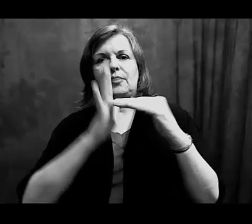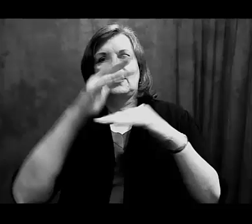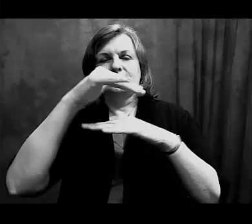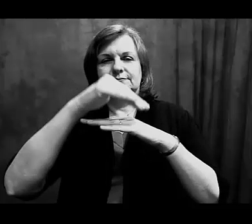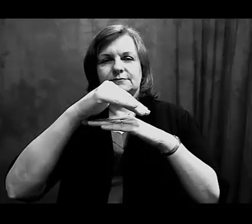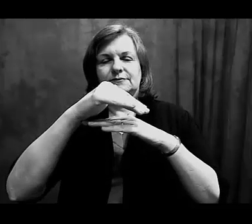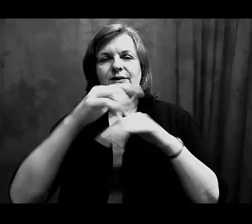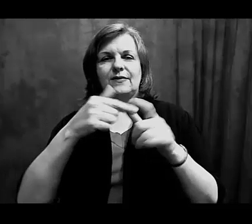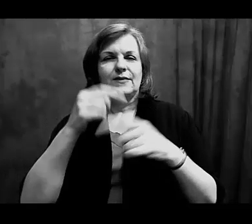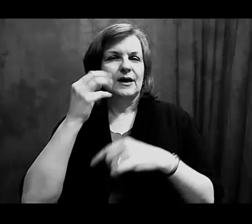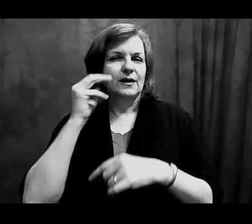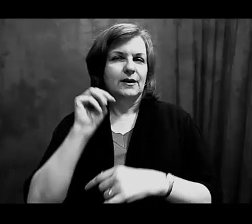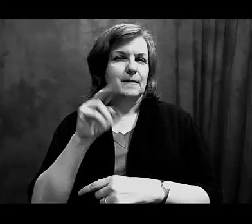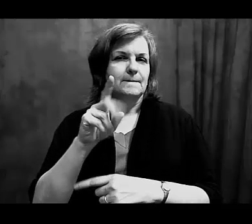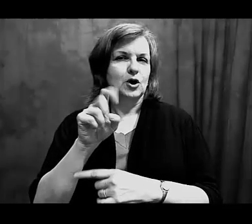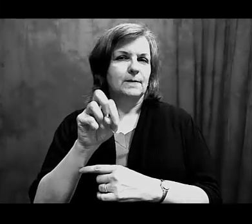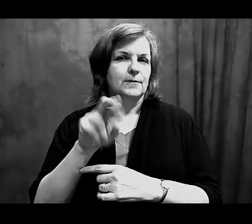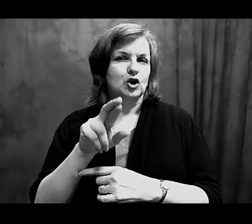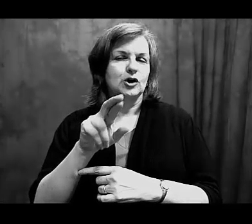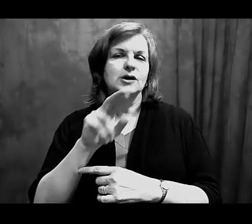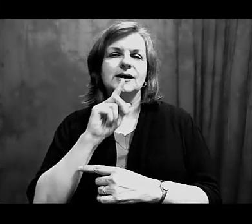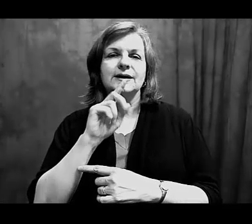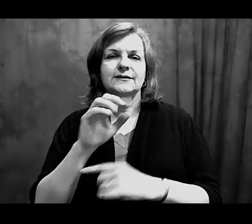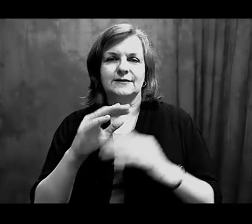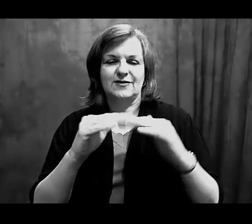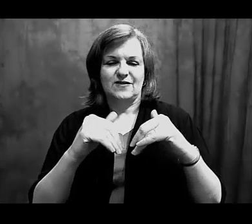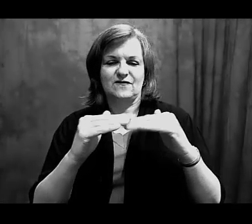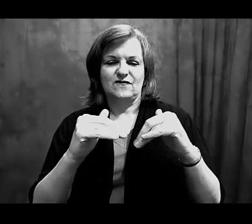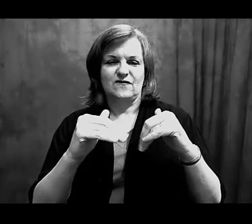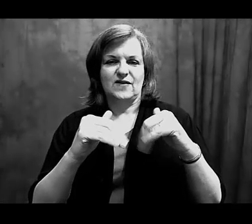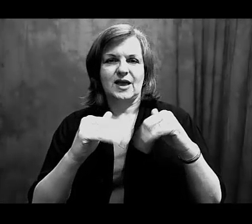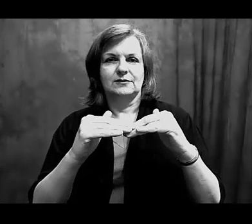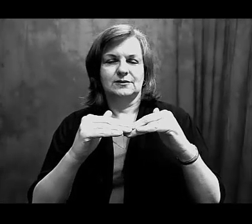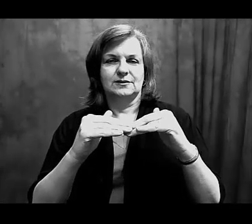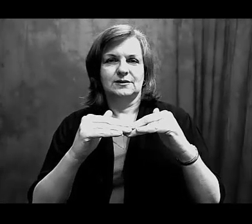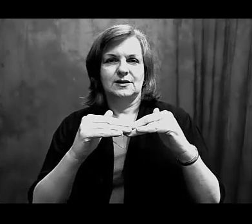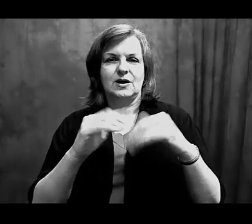is the fluttering of the valves as the blood moves back into the atria